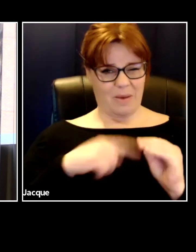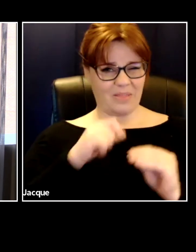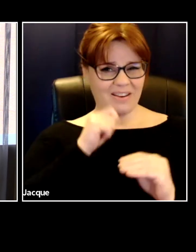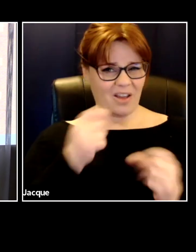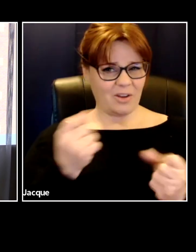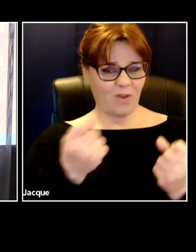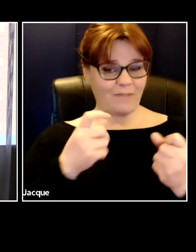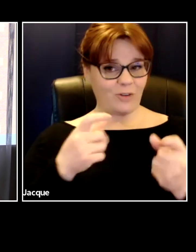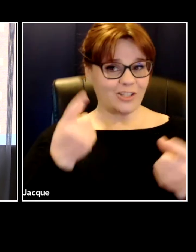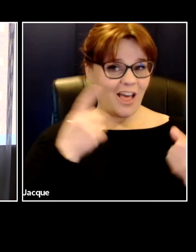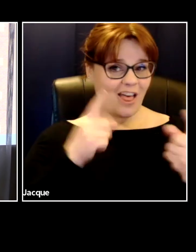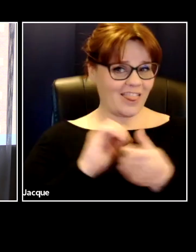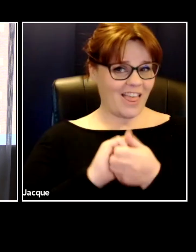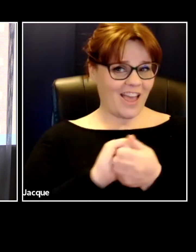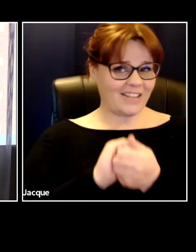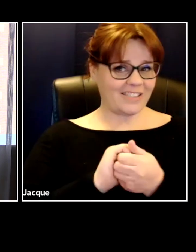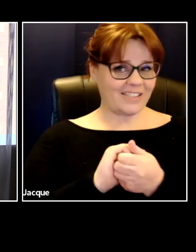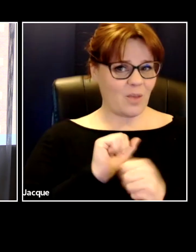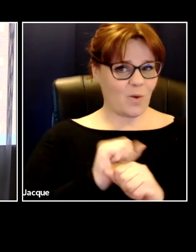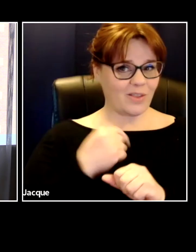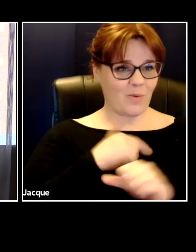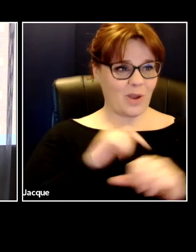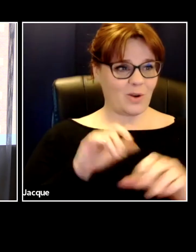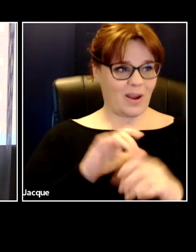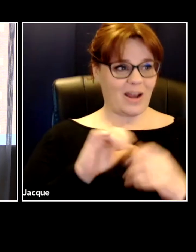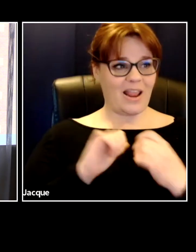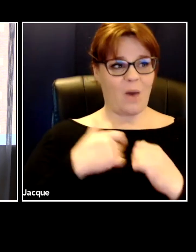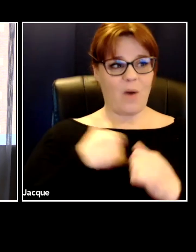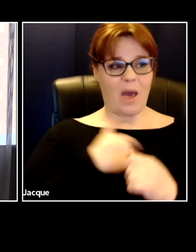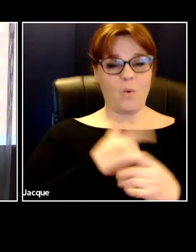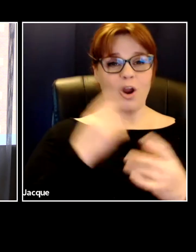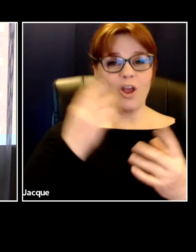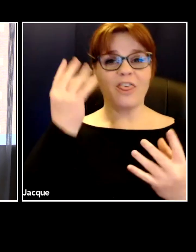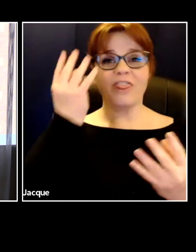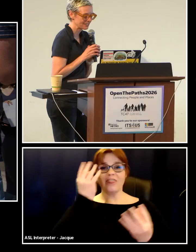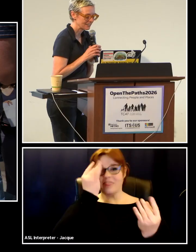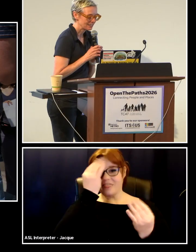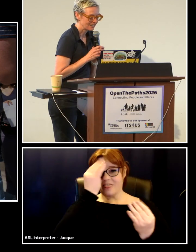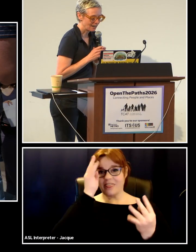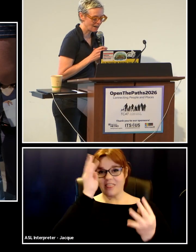we're doing and how, you know, our our sort of theory of change and how this happens.